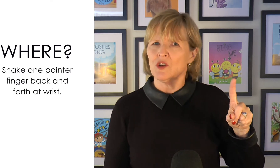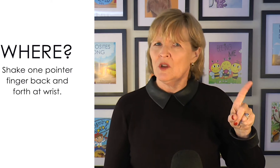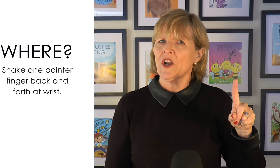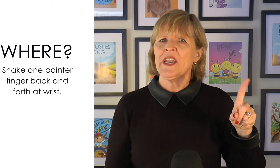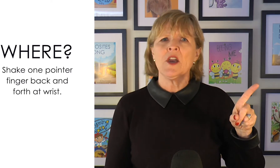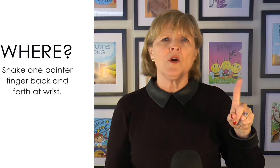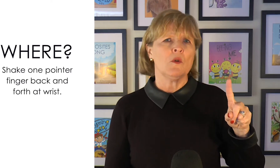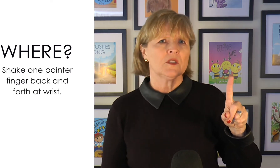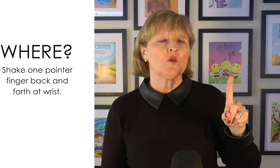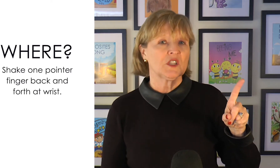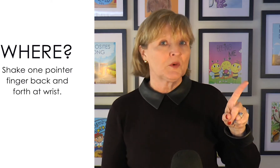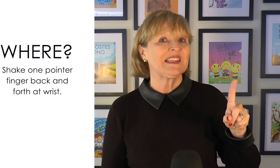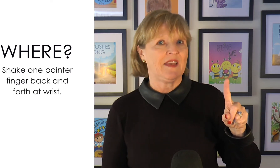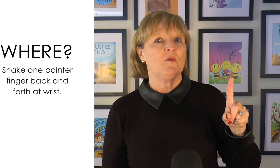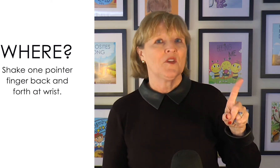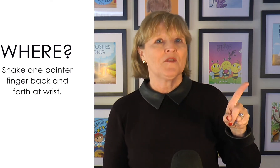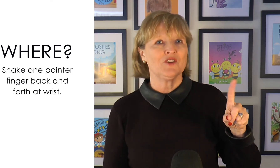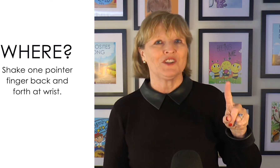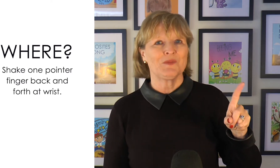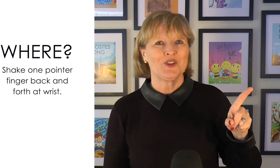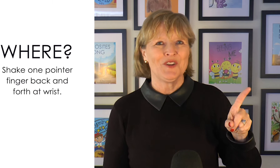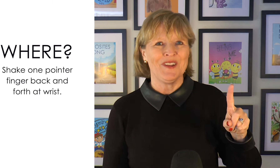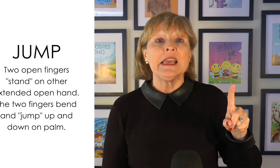"WHERE did he go?" So, we're expressing that with our facial expression.